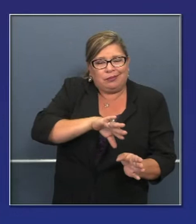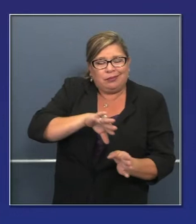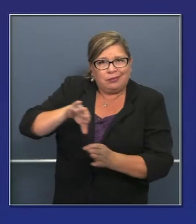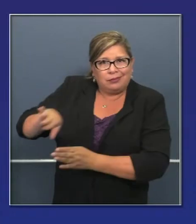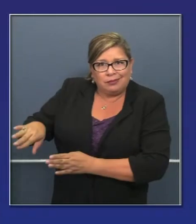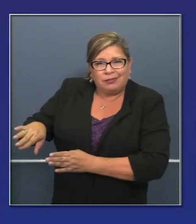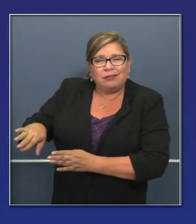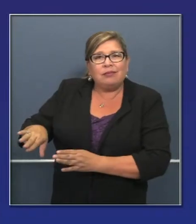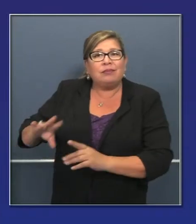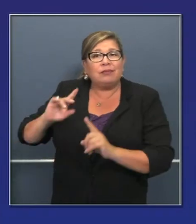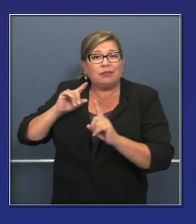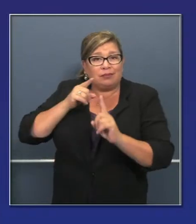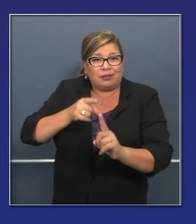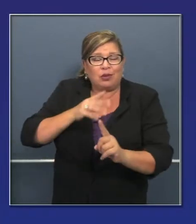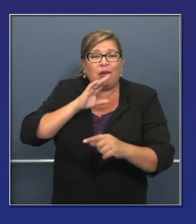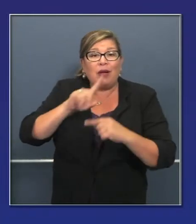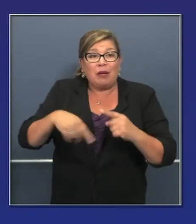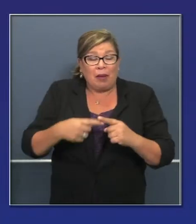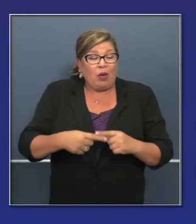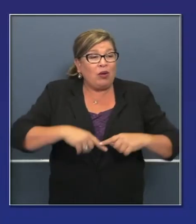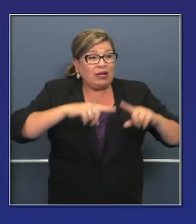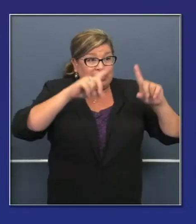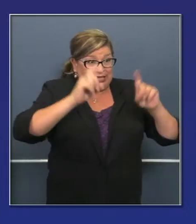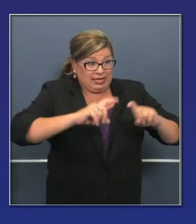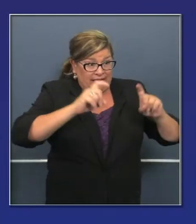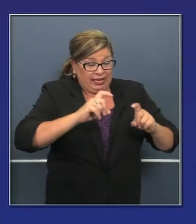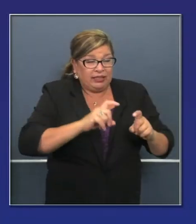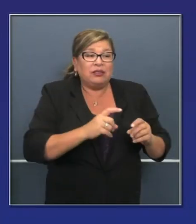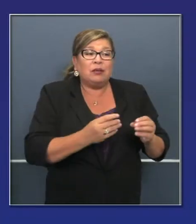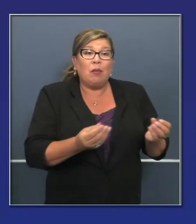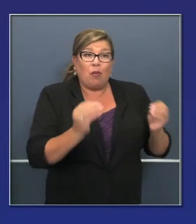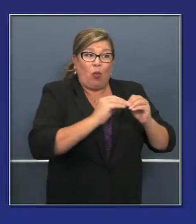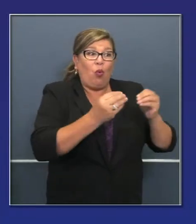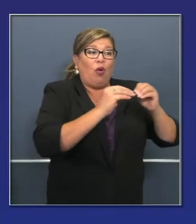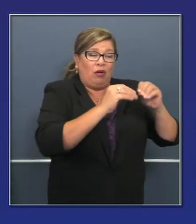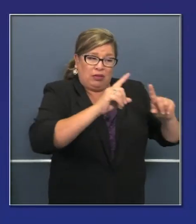that as you increase the total number of tests invariably you're going to increase the total